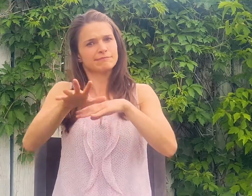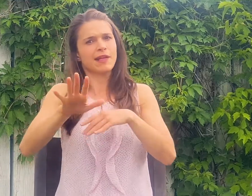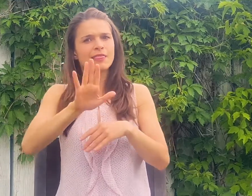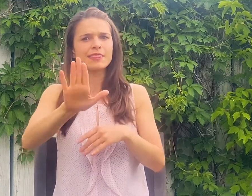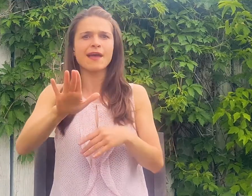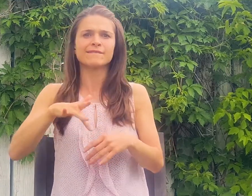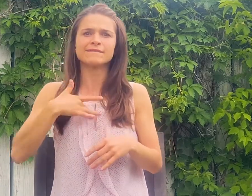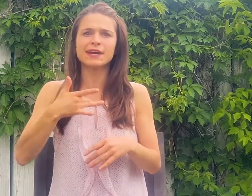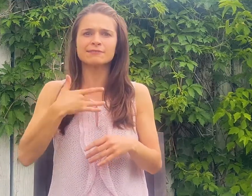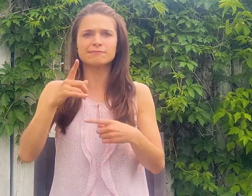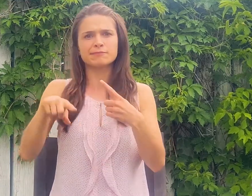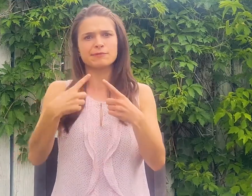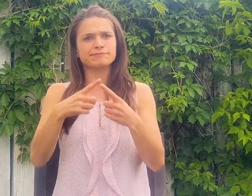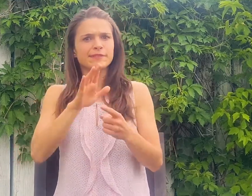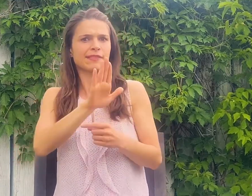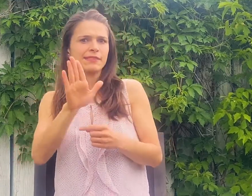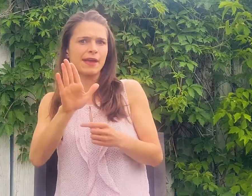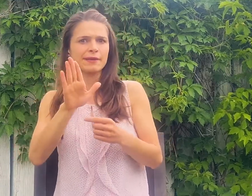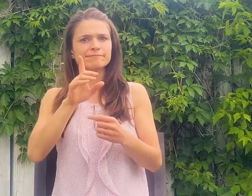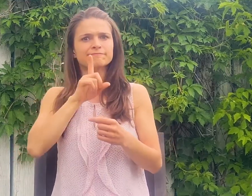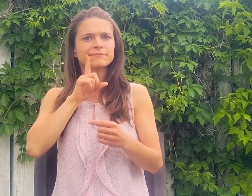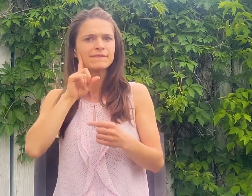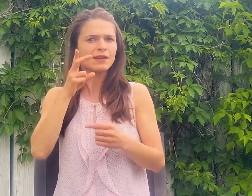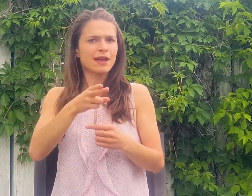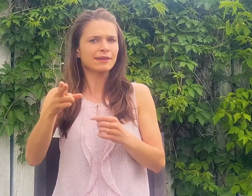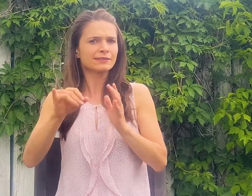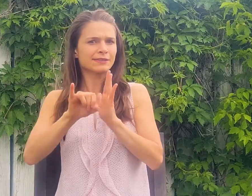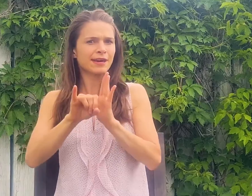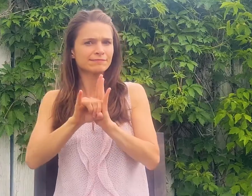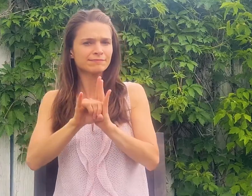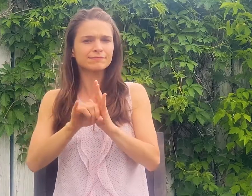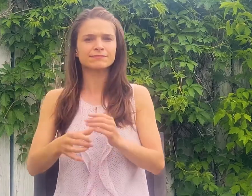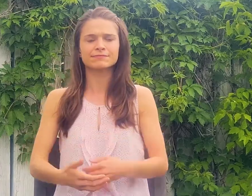their feelings about their Deaf and Hard of Hearing identity.